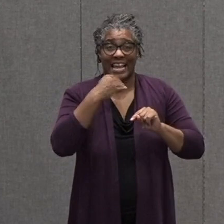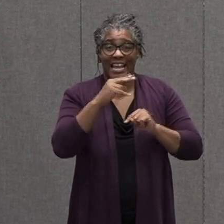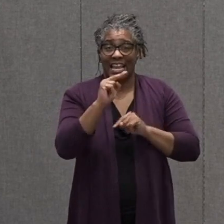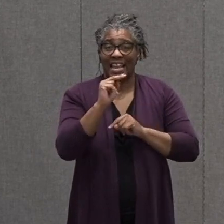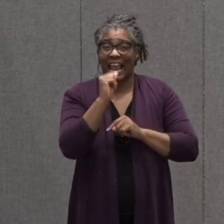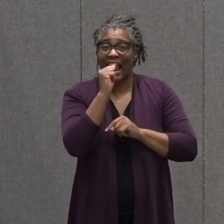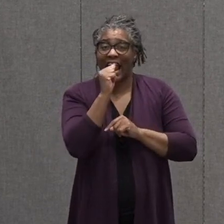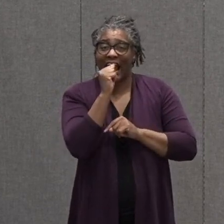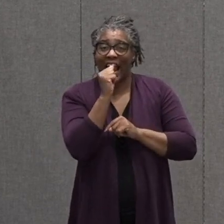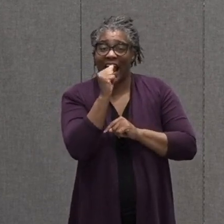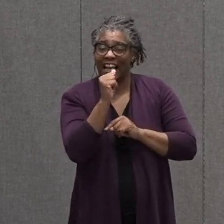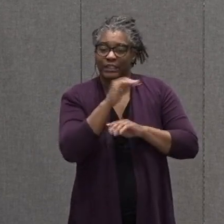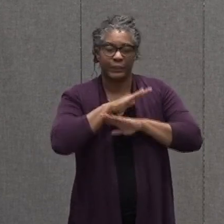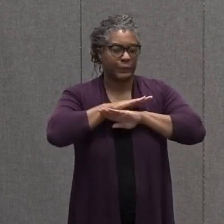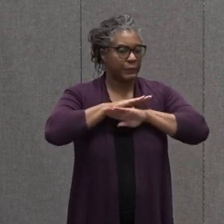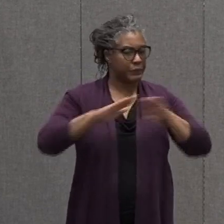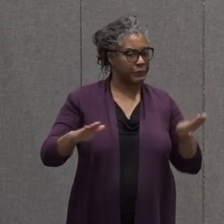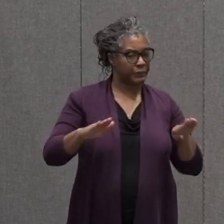can also be a great substitution.